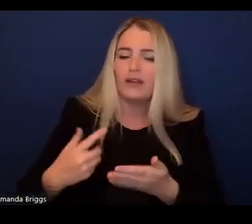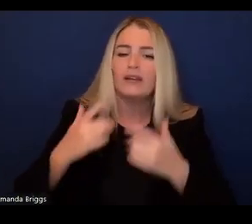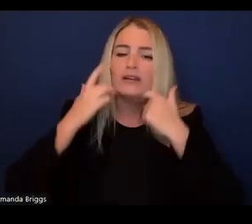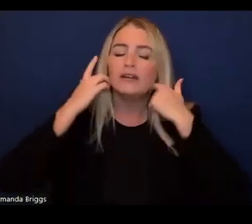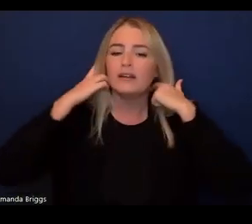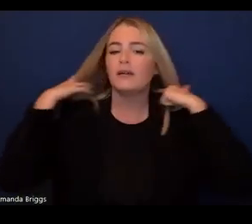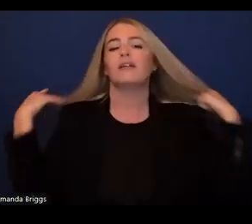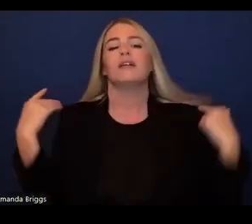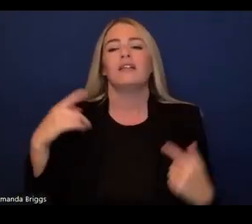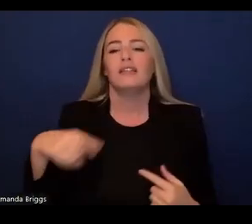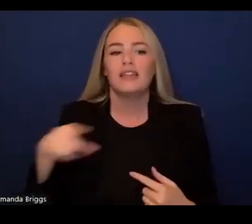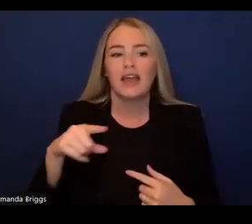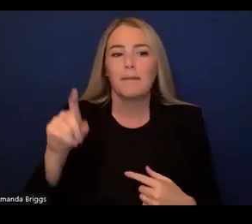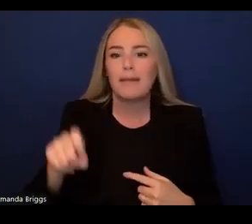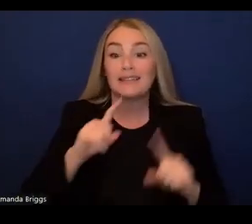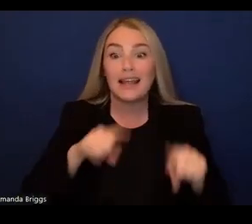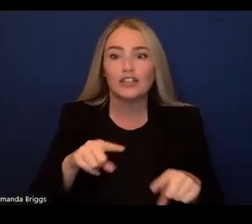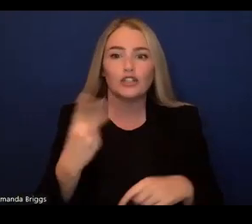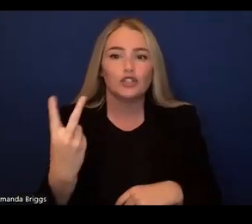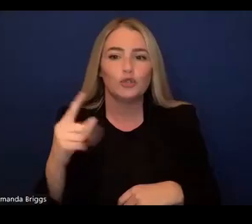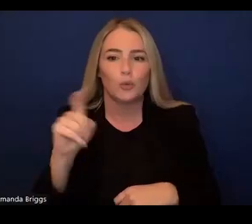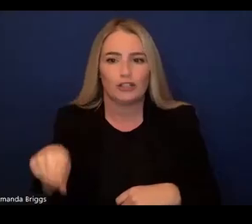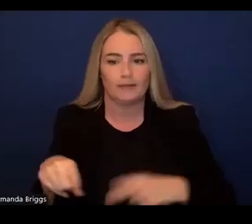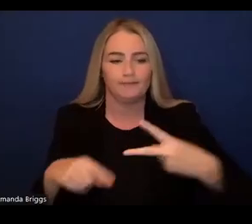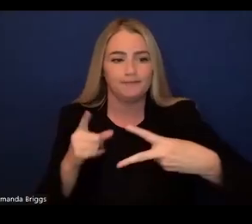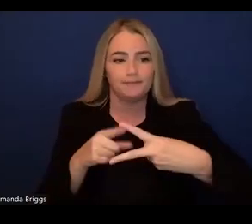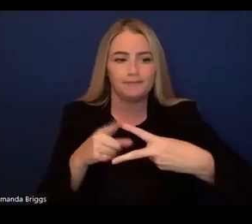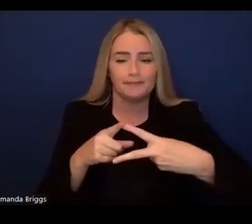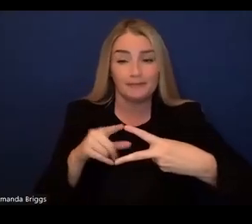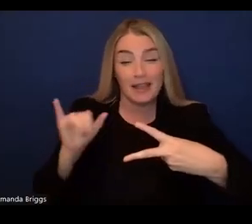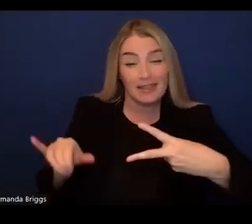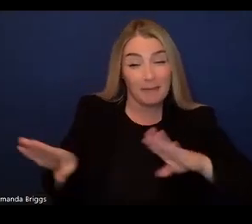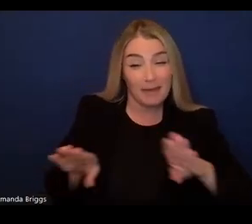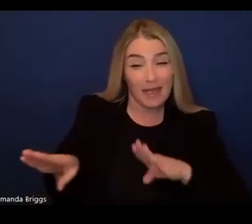must answer these two questions. One was the behavior caused